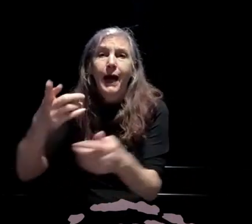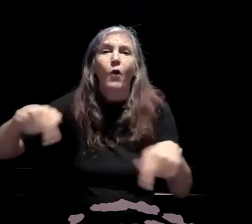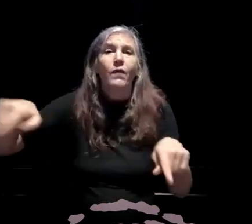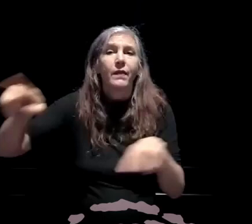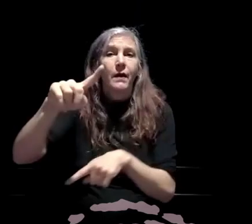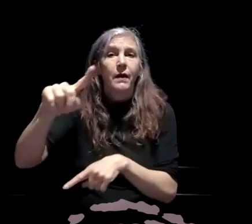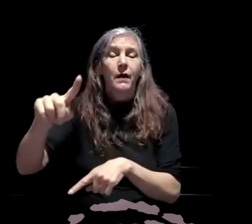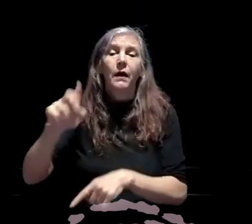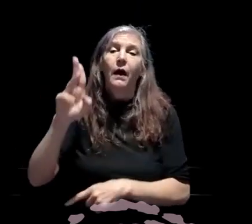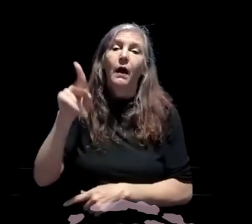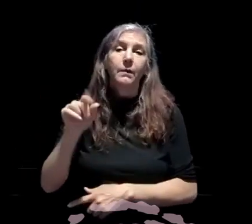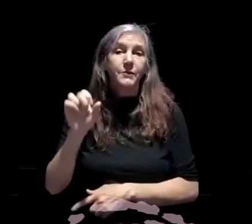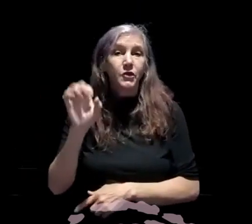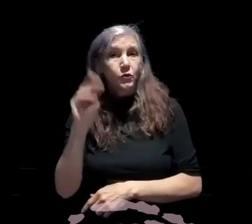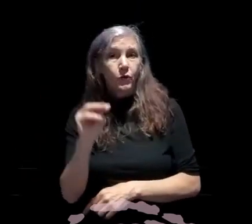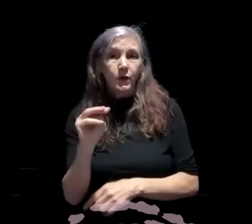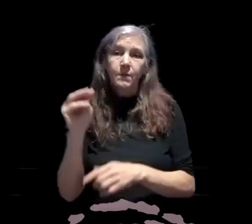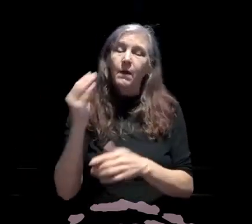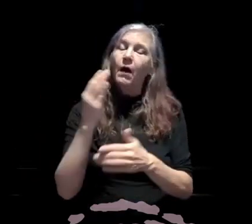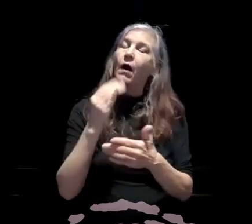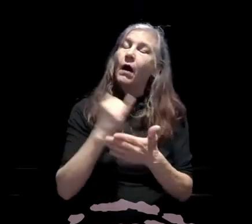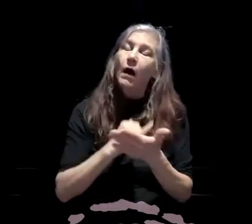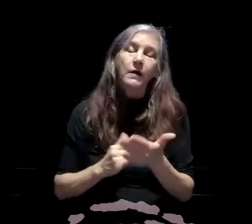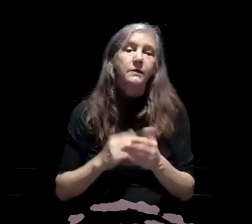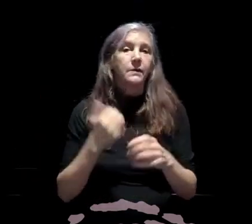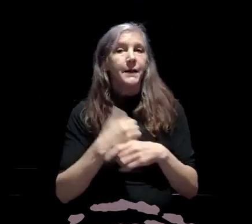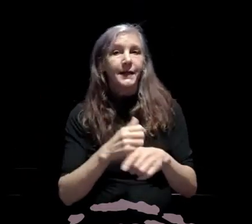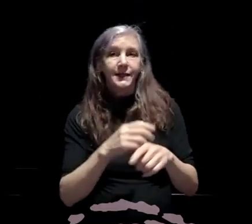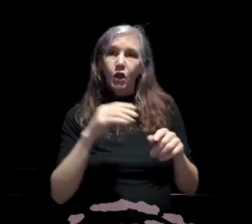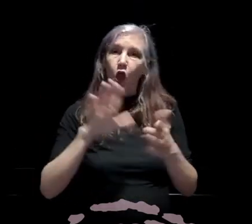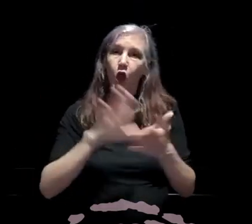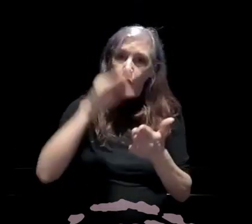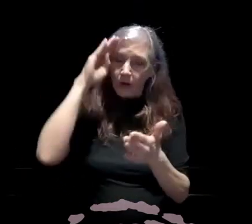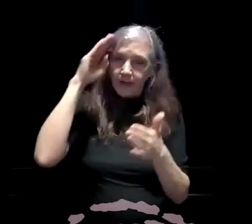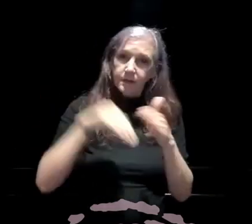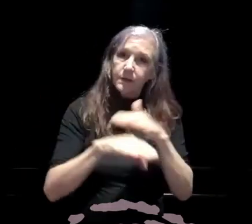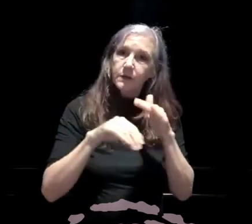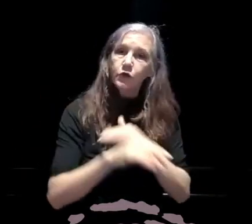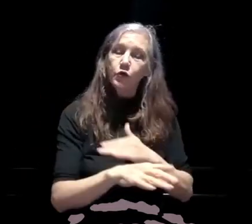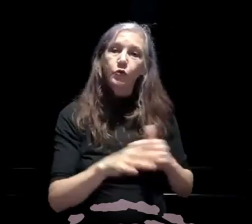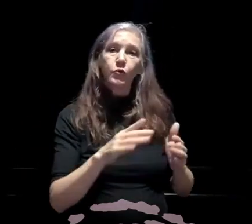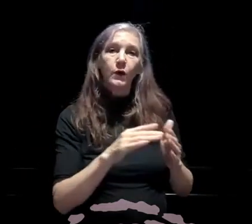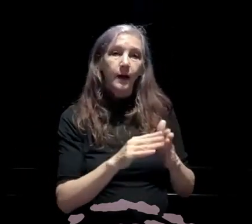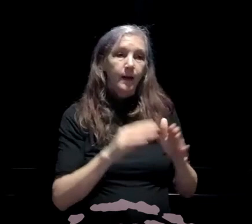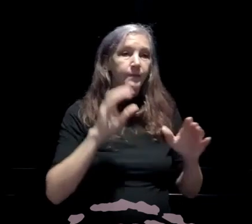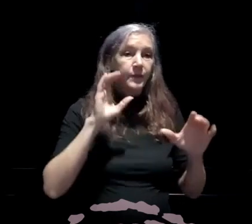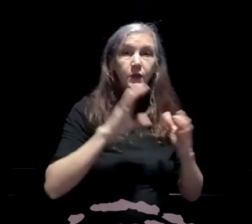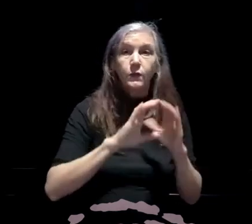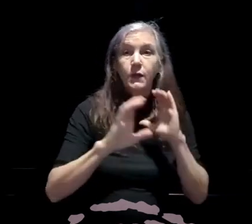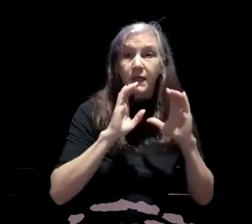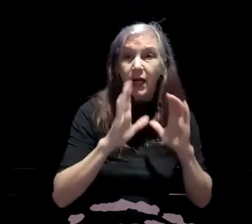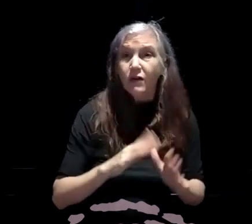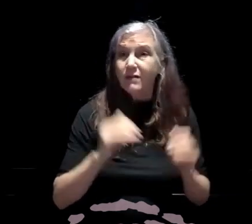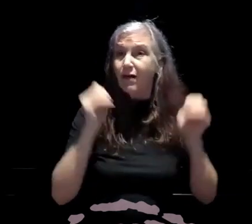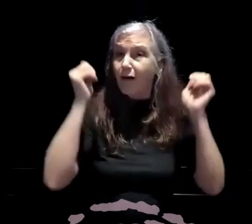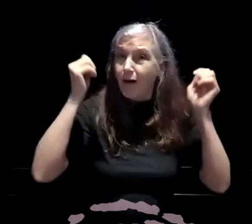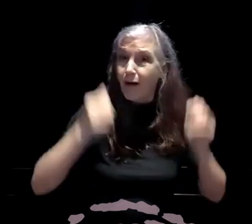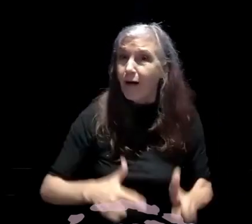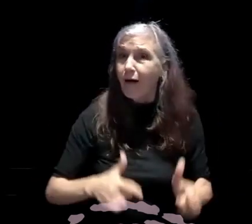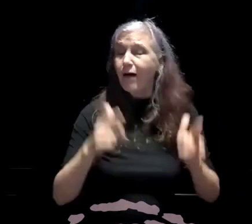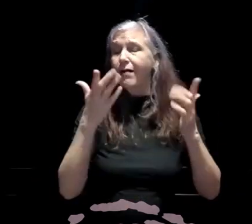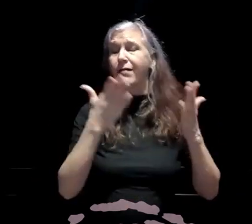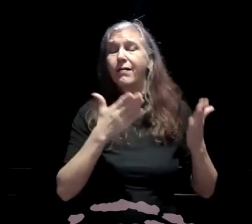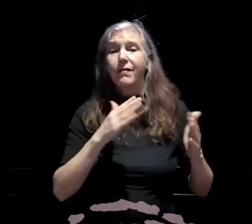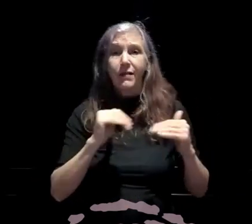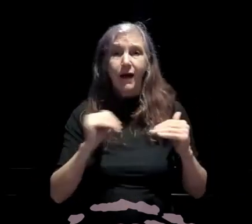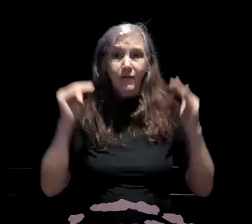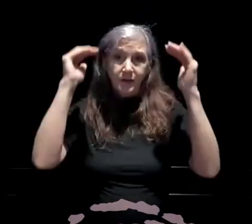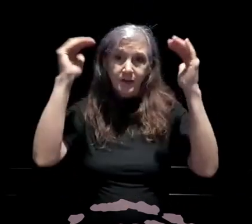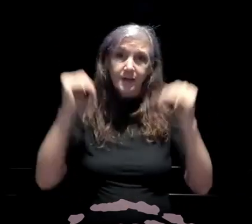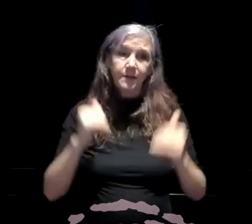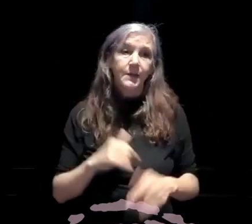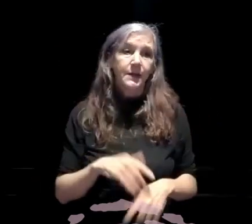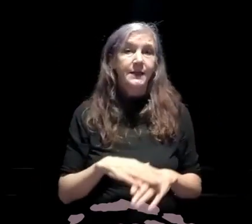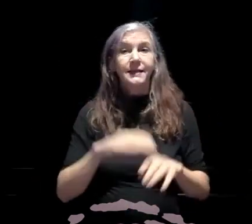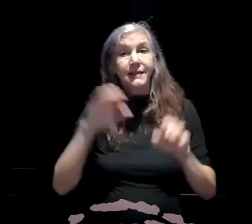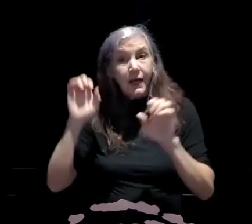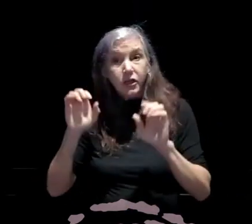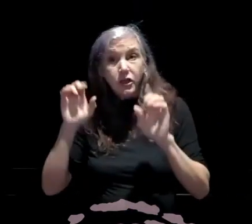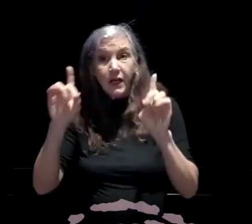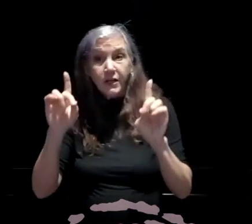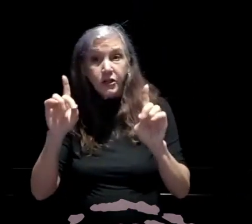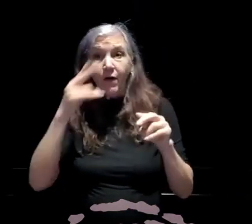Upstream arts makes learning accessible to learners and communicators of all levels. In a manner that's not only educational, but fun, safe, and inclusive.